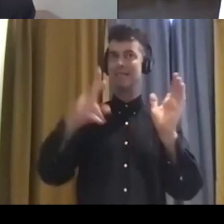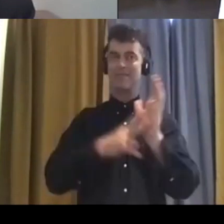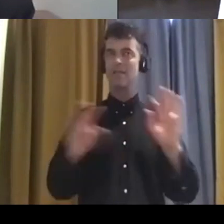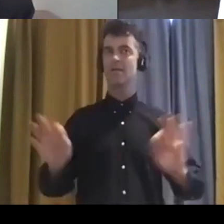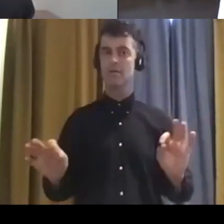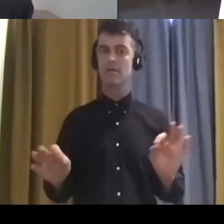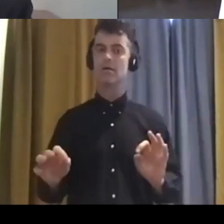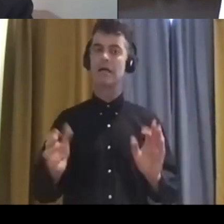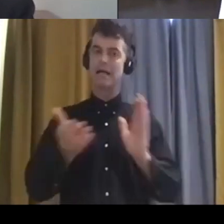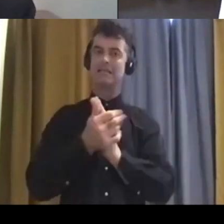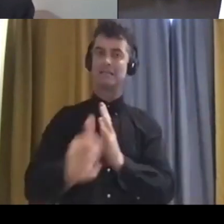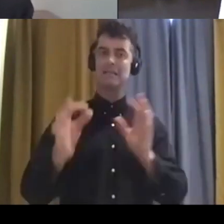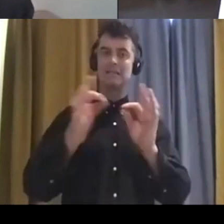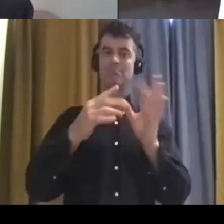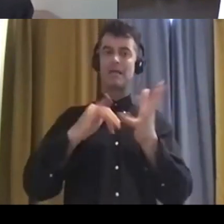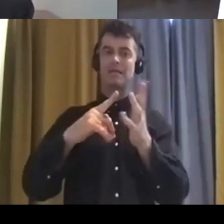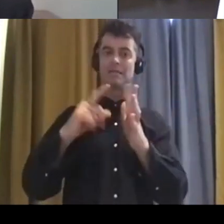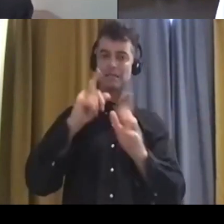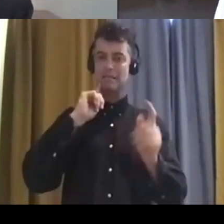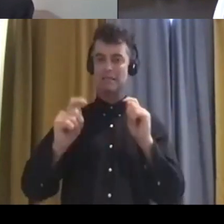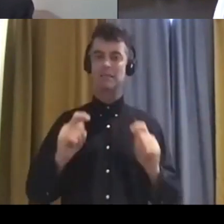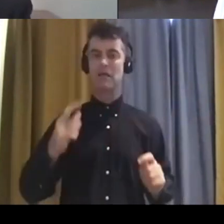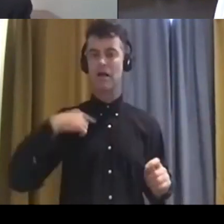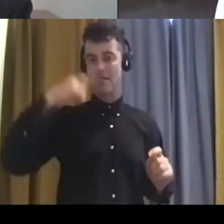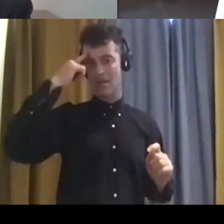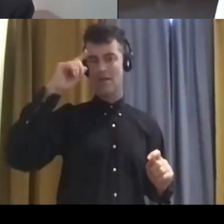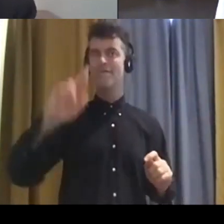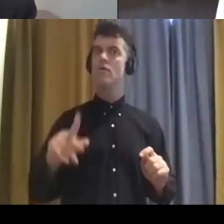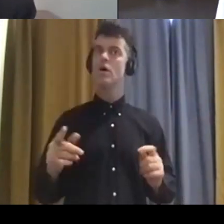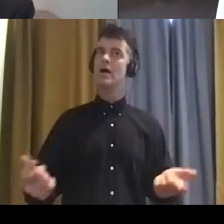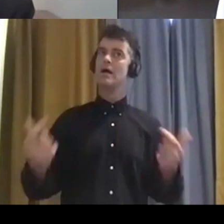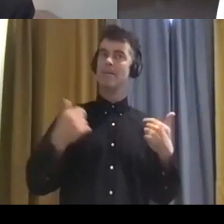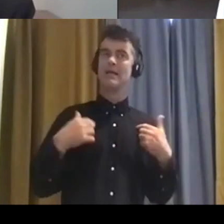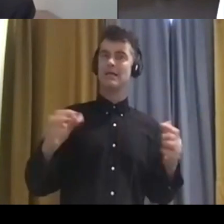and it's skills-based testing so I think for for me it's not necessary you know it's very